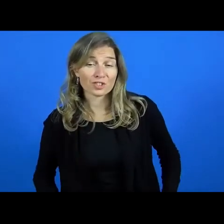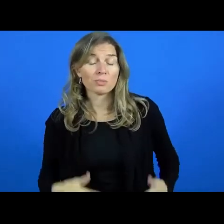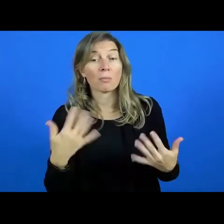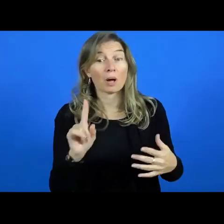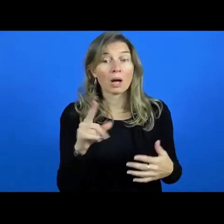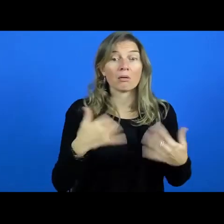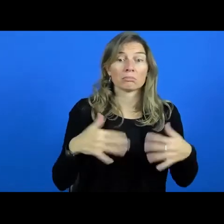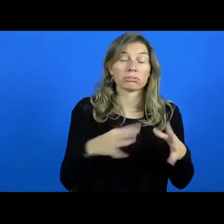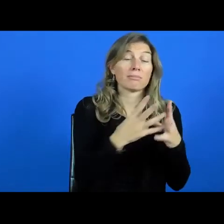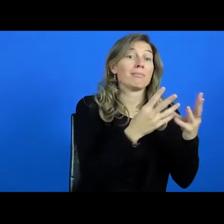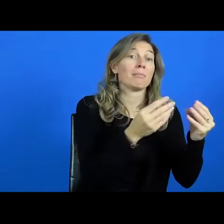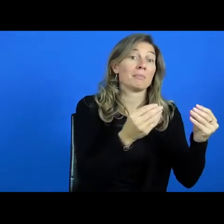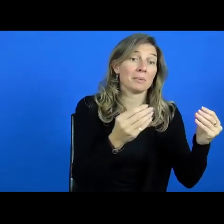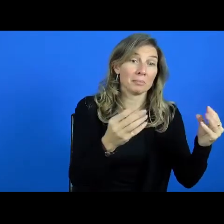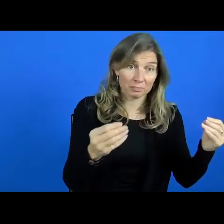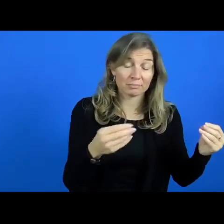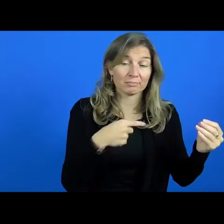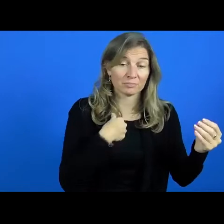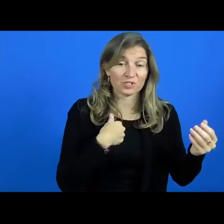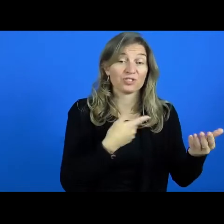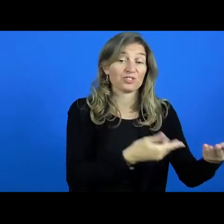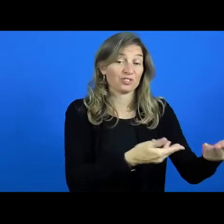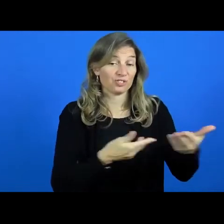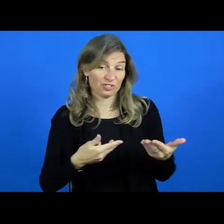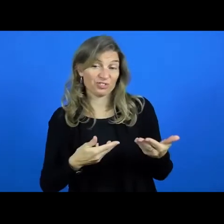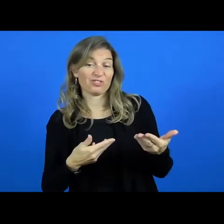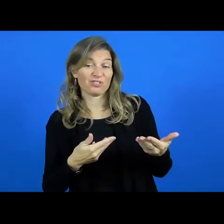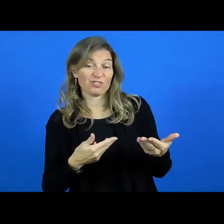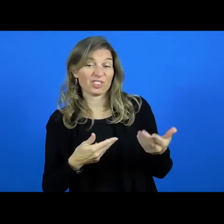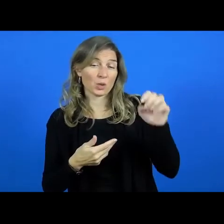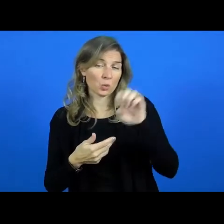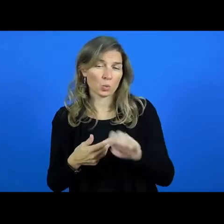and this tendency now is not such, we have fewer complaints